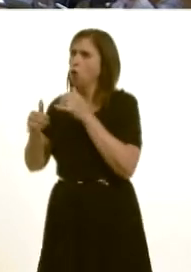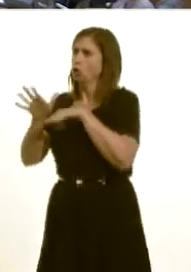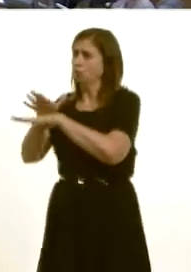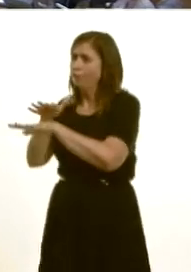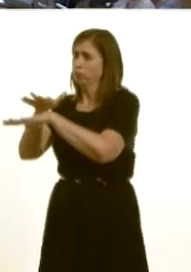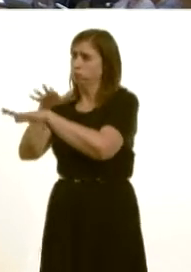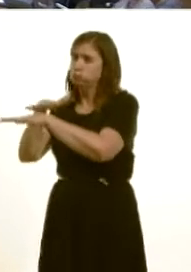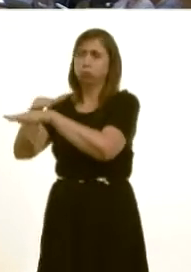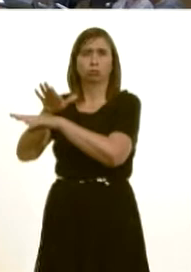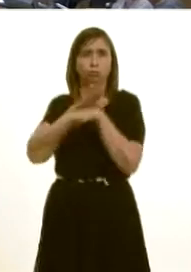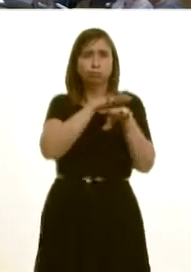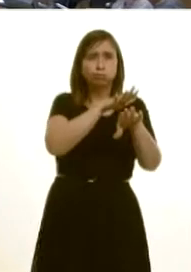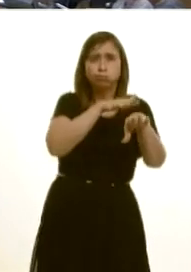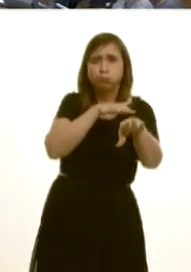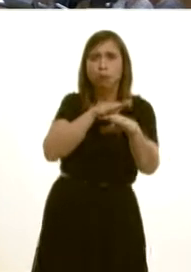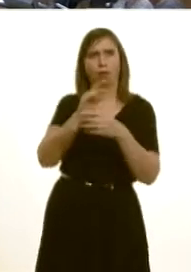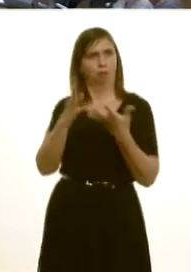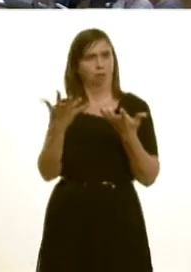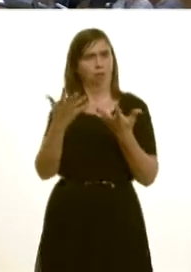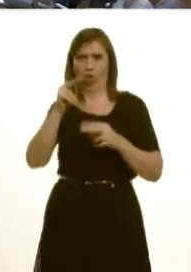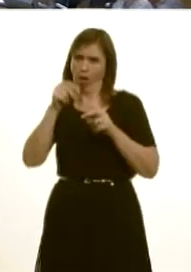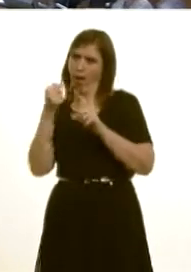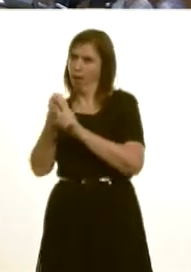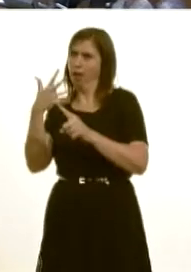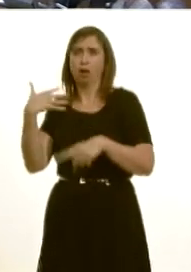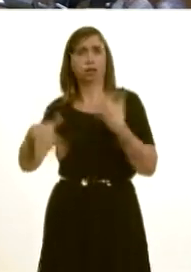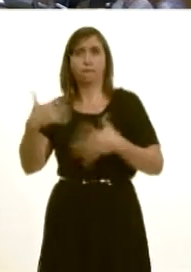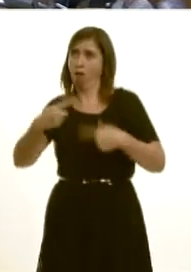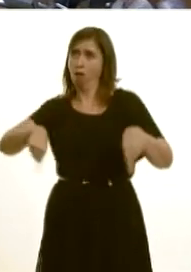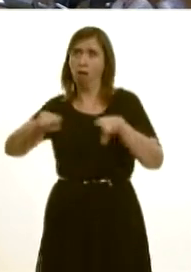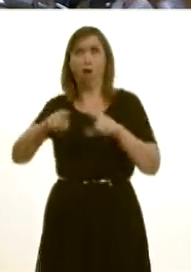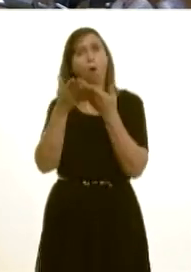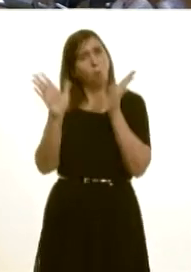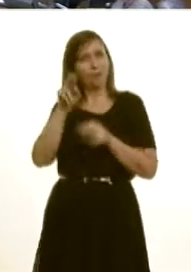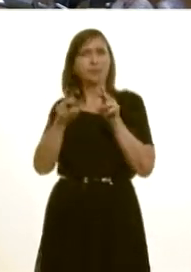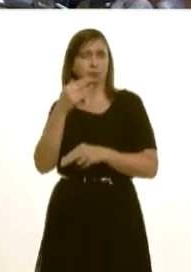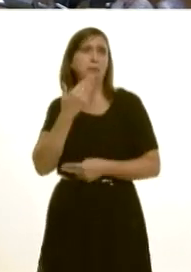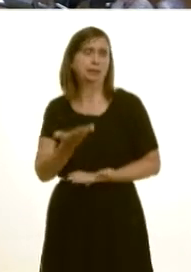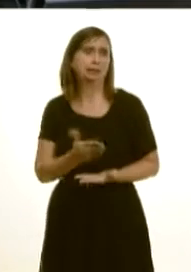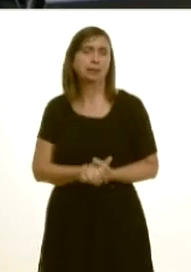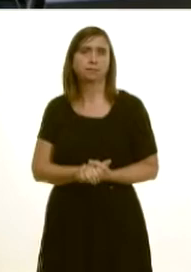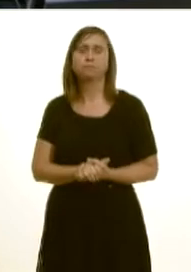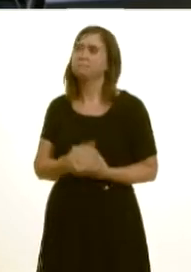any further work could be funded to try to alleviate the suffering that many residents are having to put up with? Carwyn Jones: I can assure the Member that